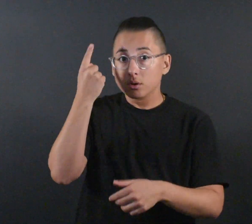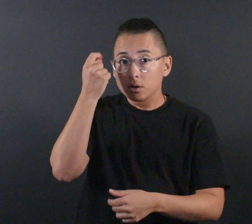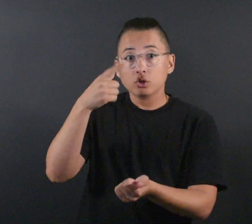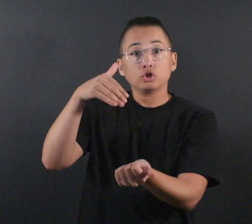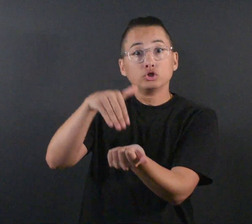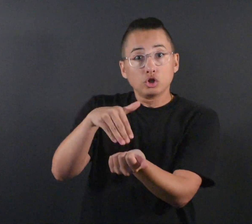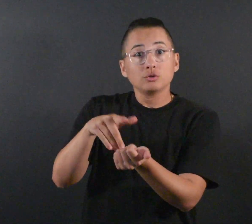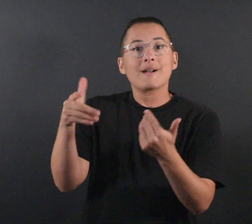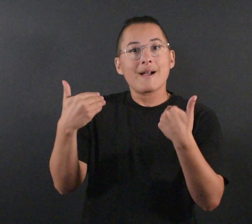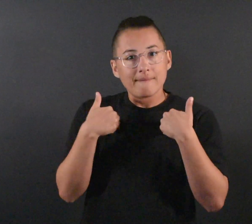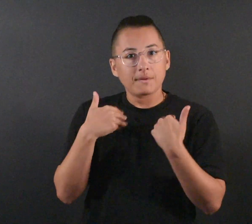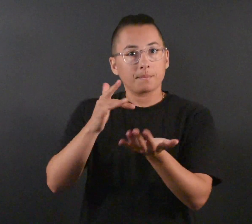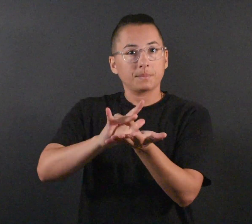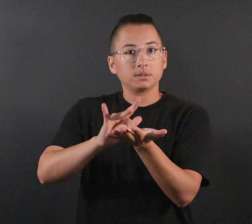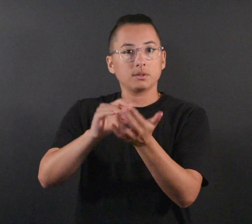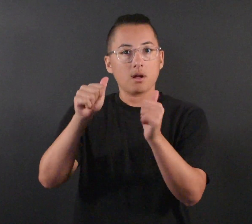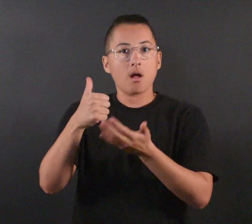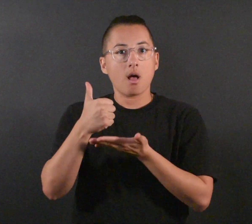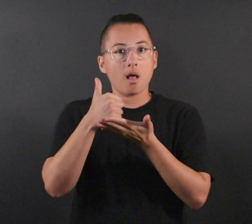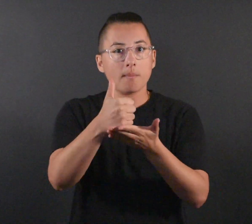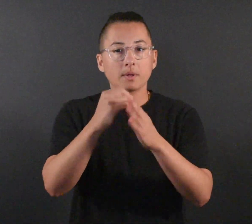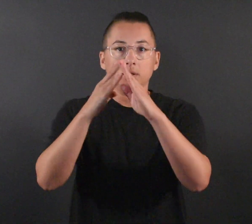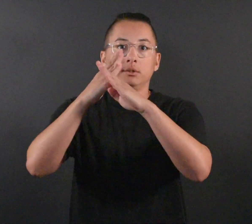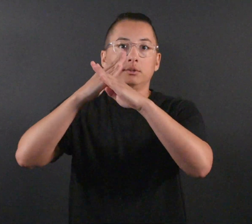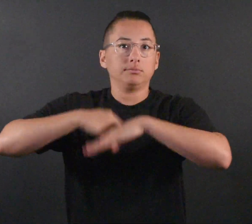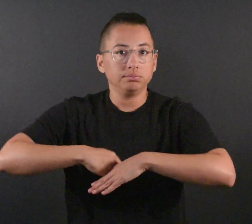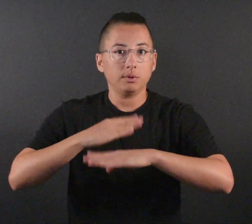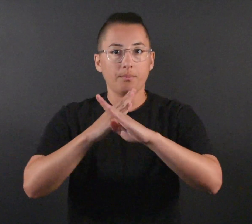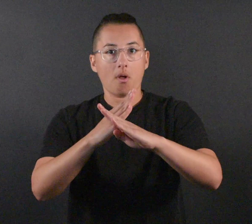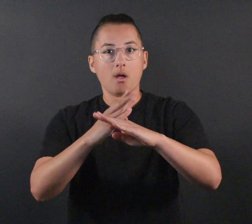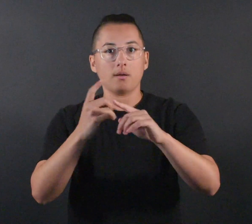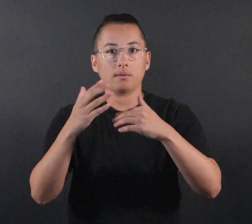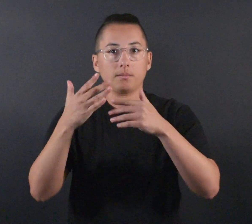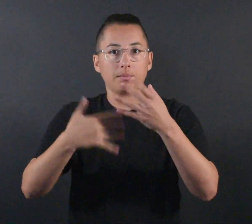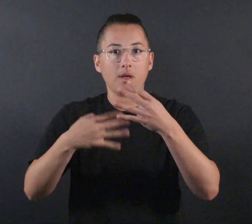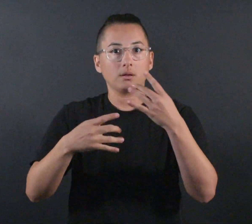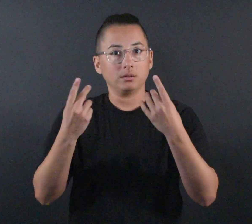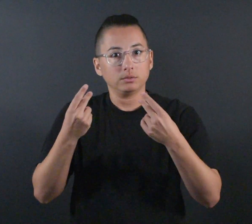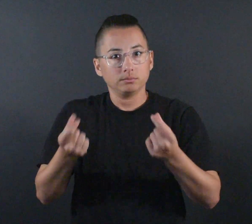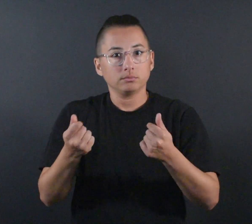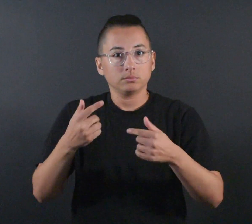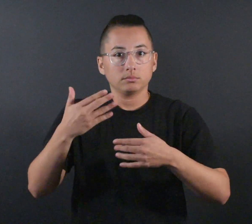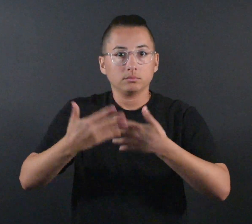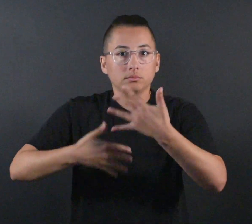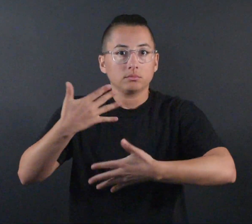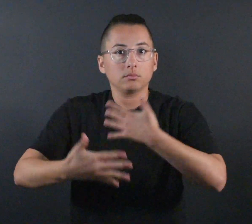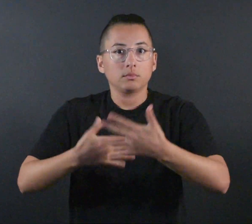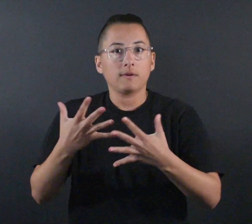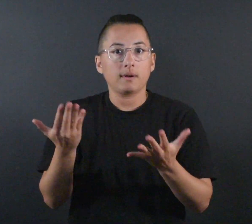However, doctors have medications that can help remove blockages and restore blood flow.